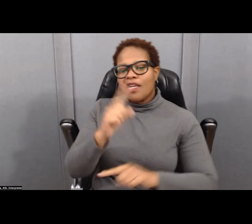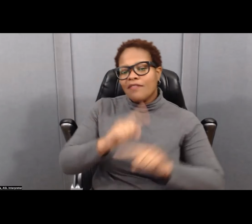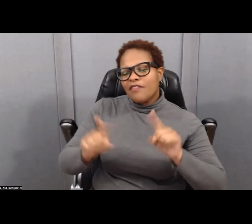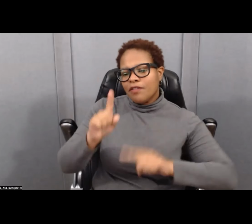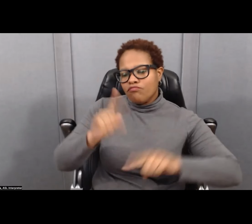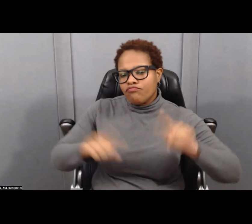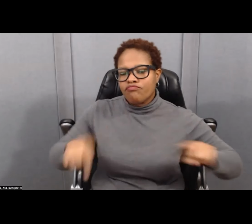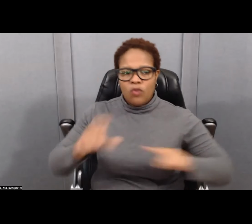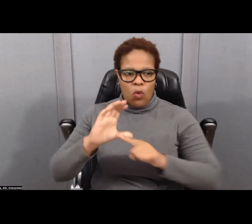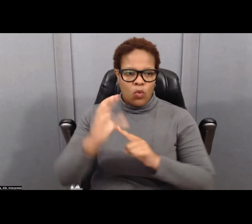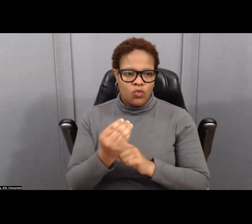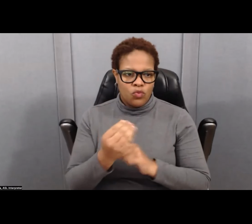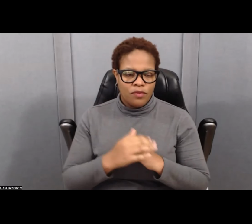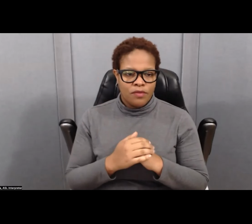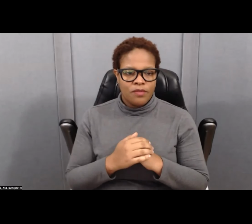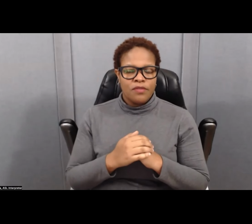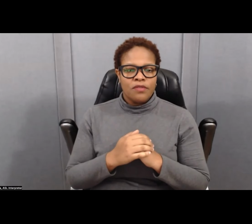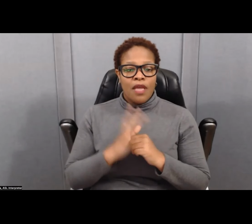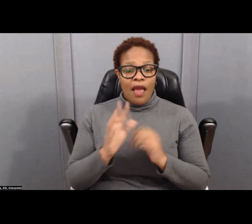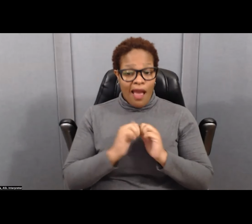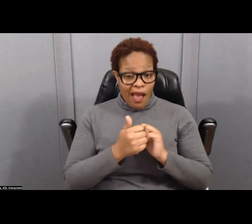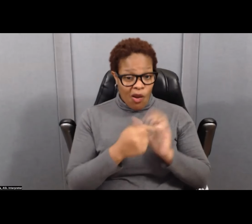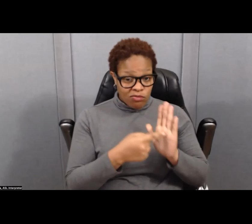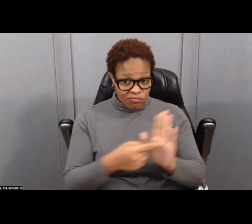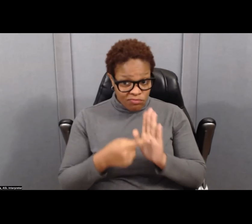It's exhibited in the way we communicate,